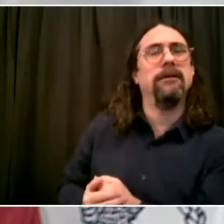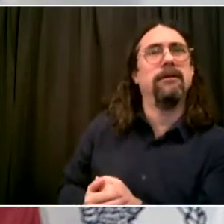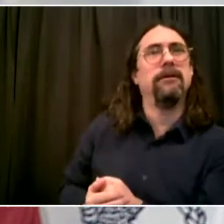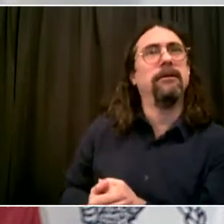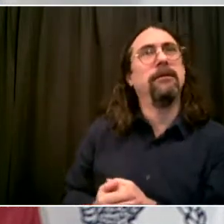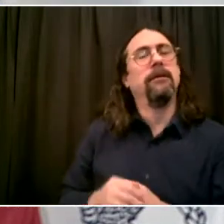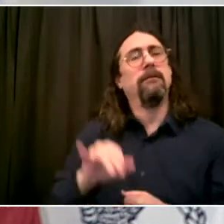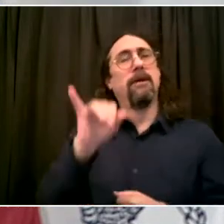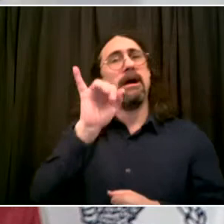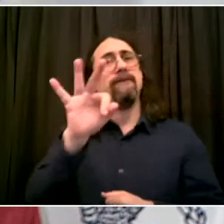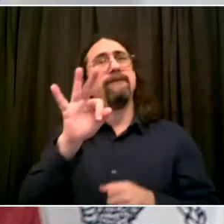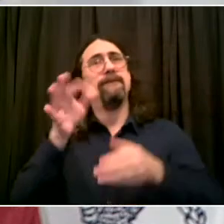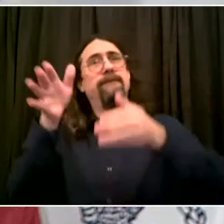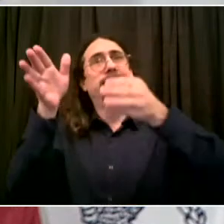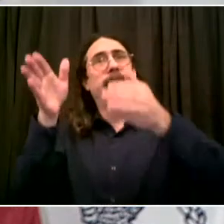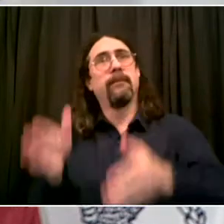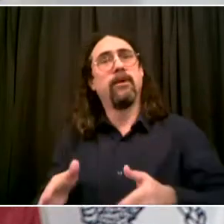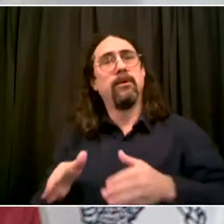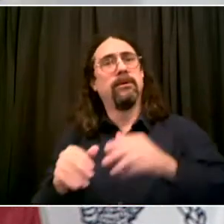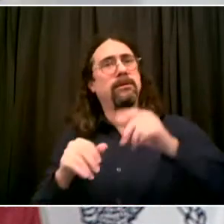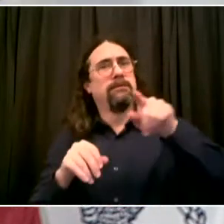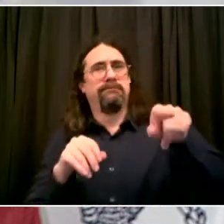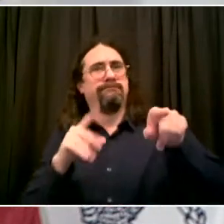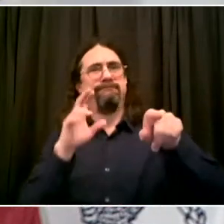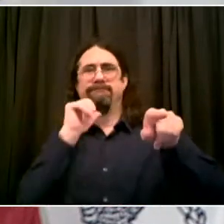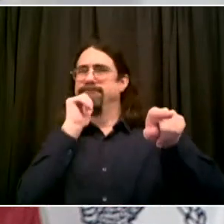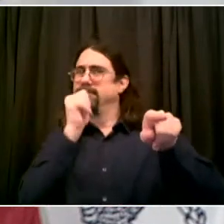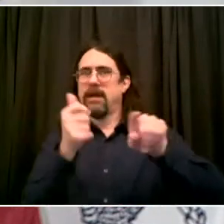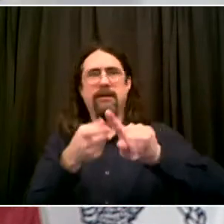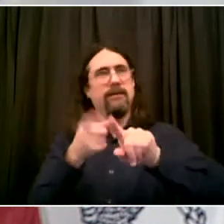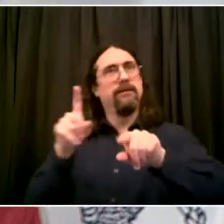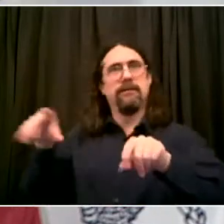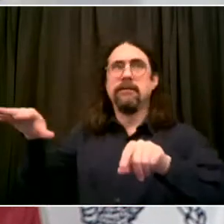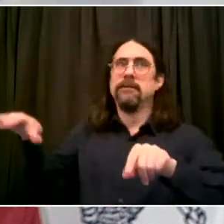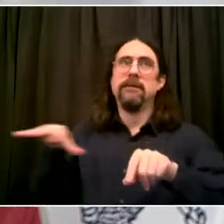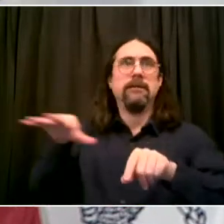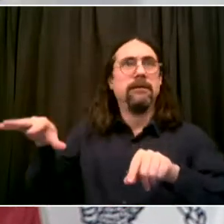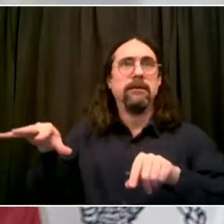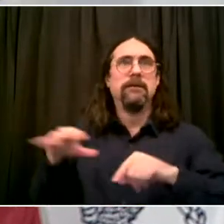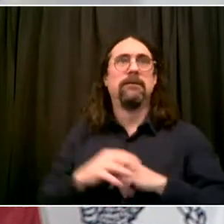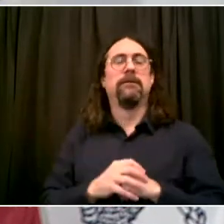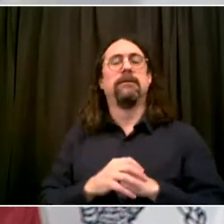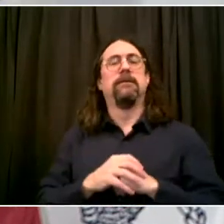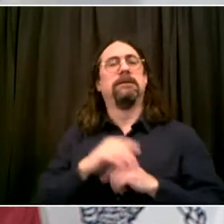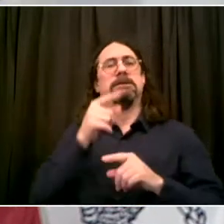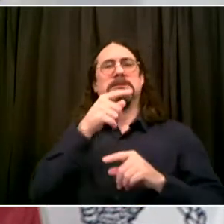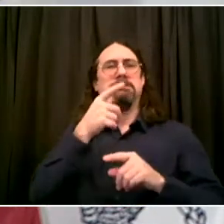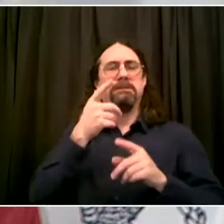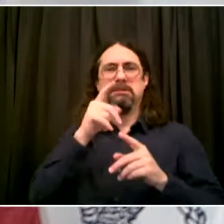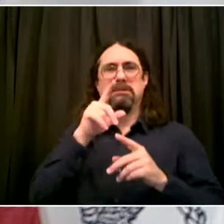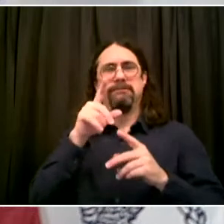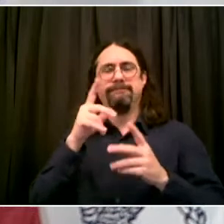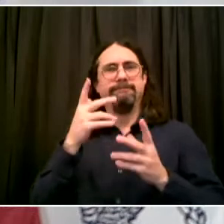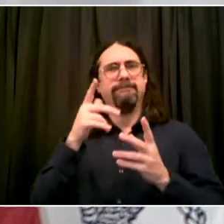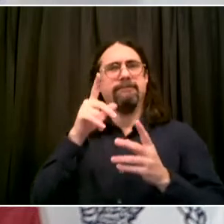ADHERED TO. WE DON'T TTN UR AWAY PEOPLE WHO NEED THE SHOT FROM OTHER COMMMIUNITEEBS UT WE REALLY WANT TO GET THOSE PRPROIRITIES TO BE THE FOCUS. I'M GOING TO